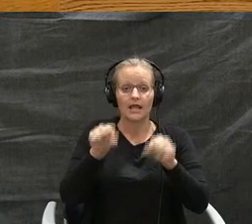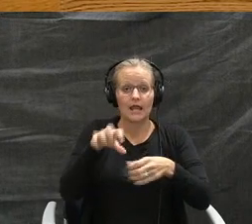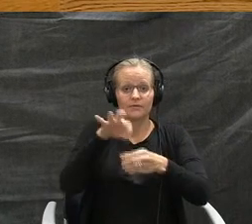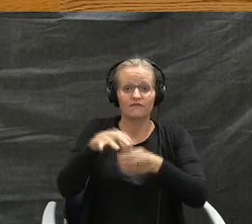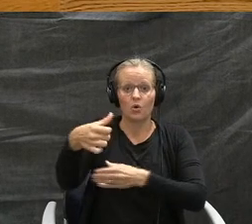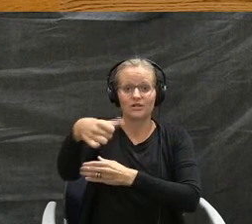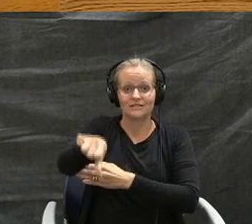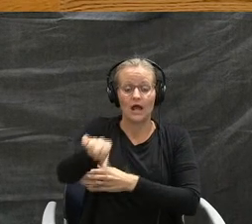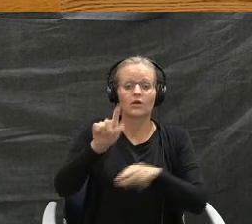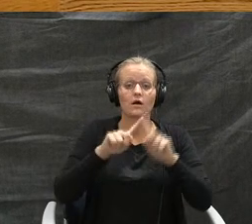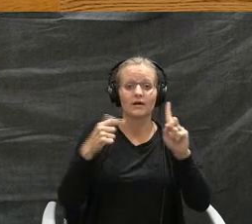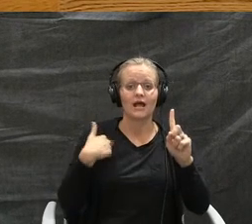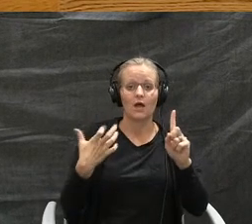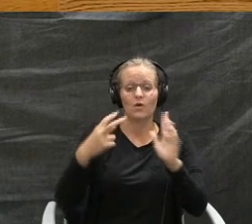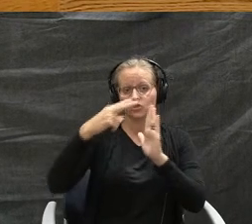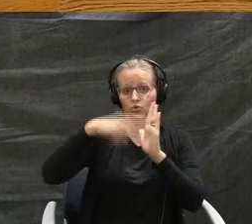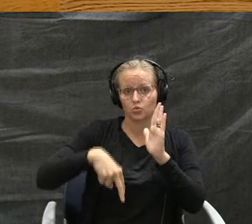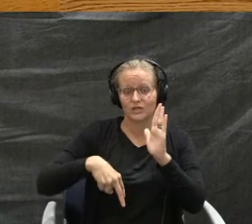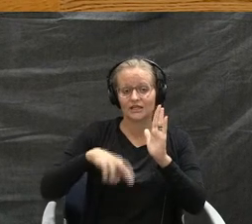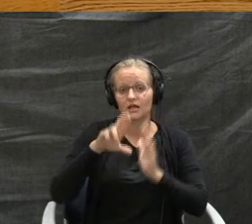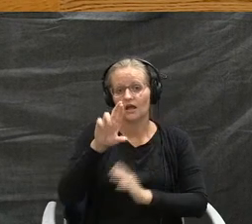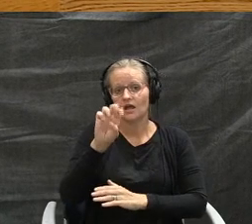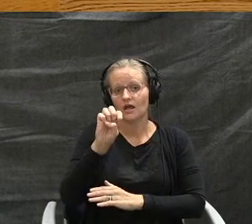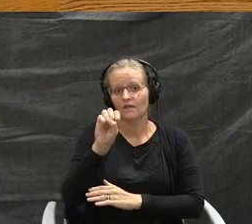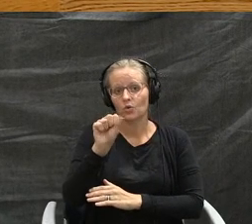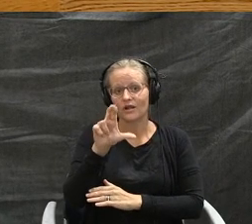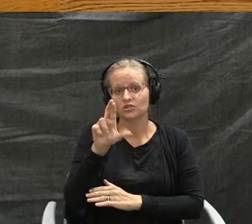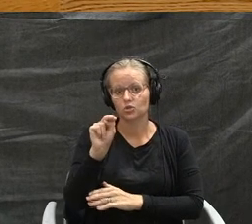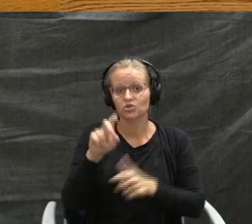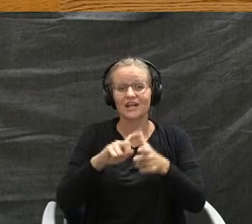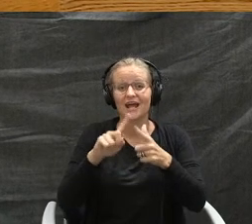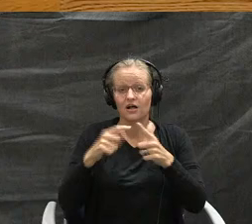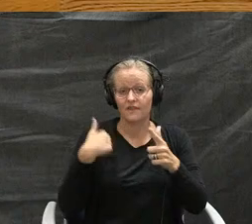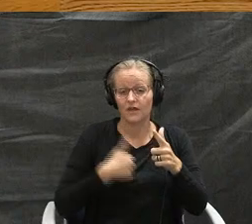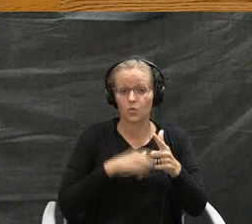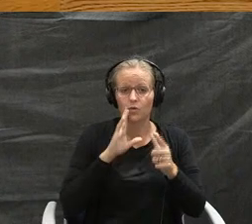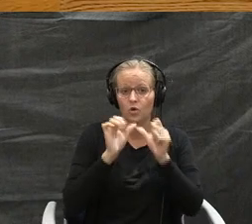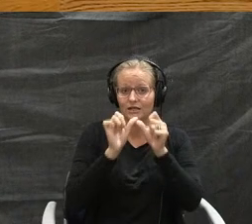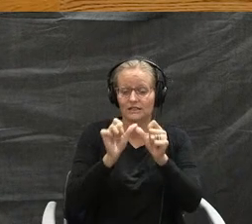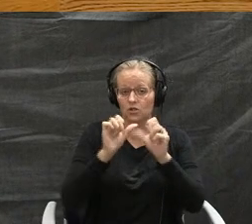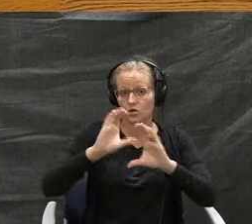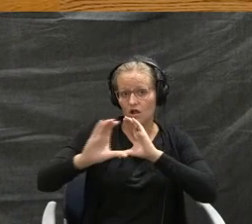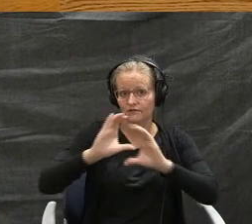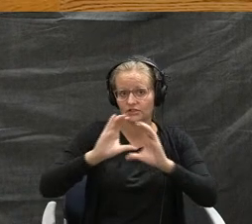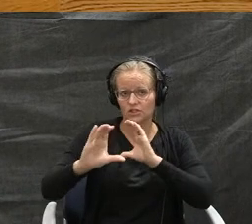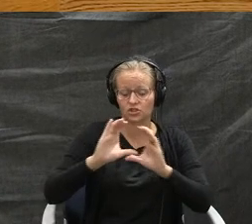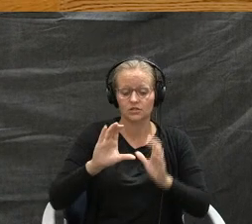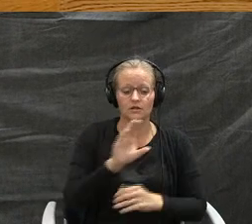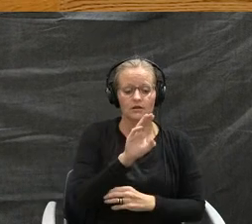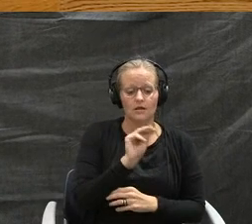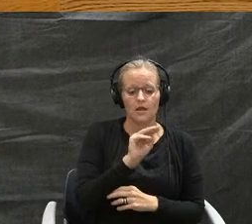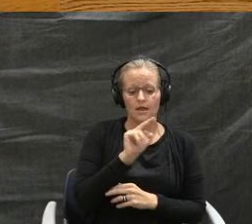I'd like to read the resolution and then will continue for conversation. So whereas Minnesota Statutes Section